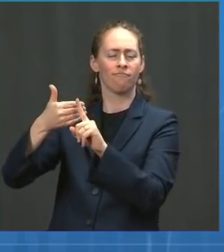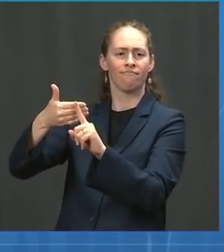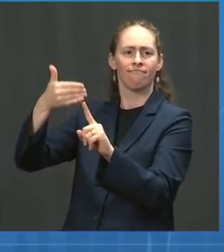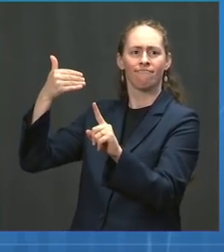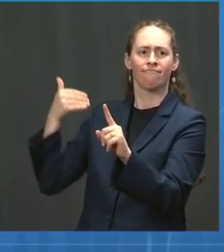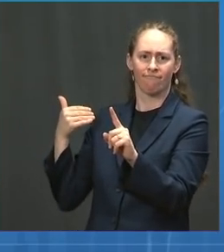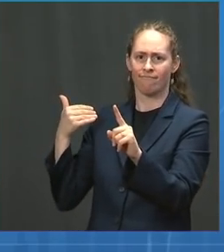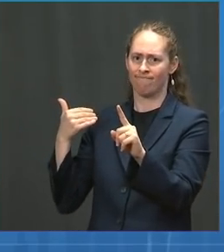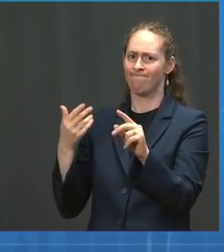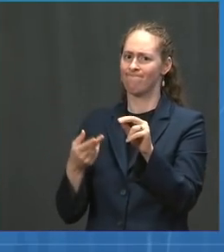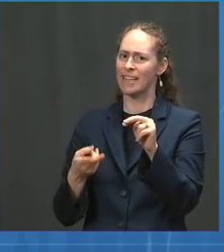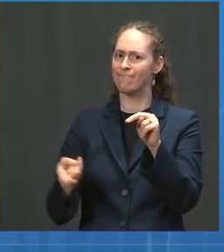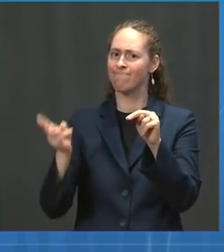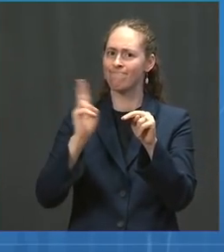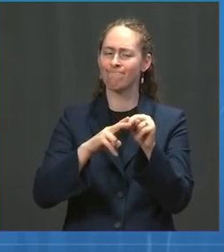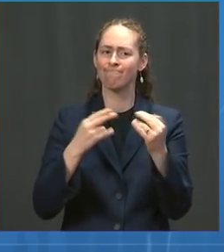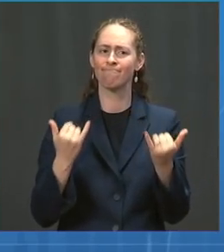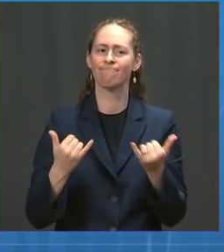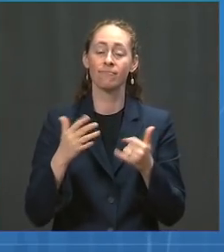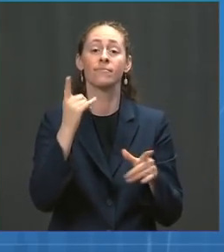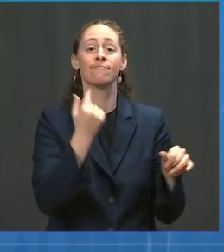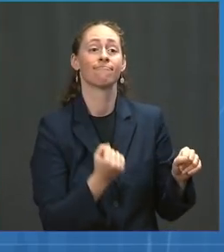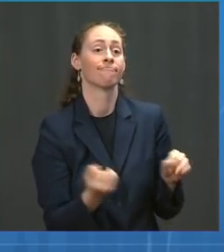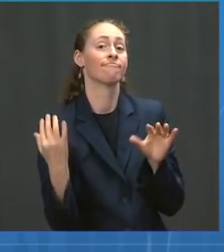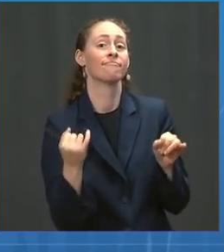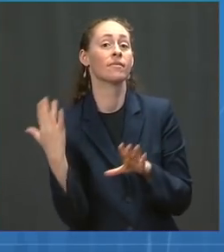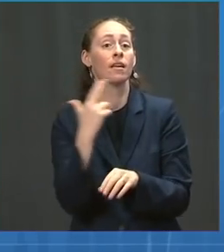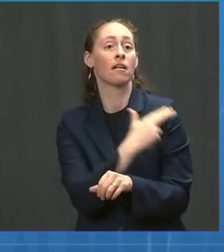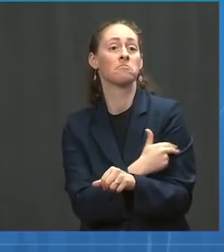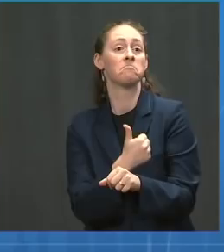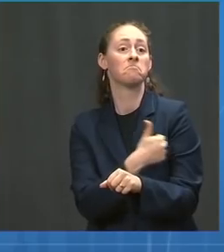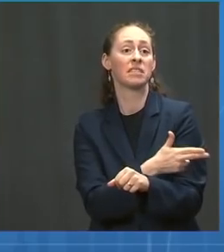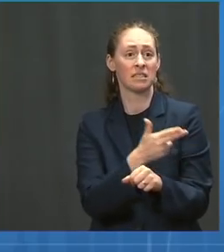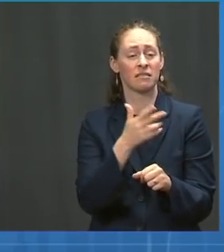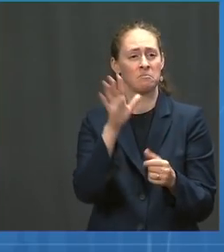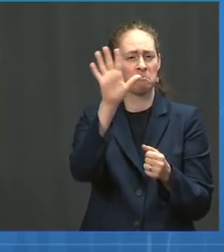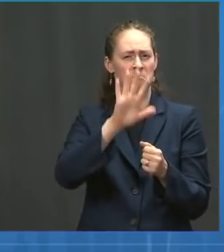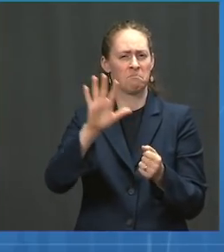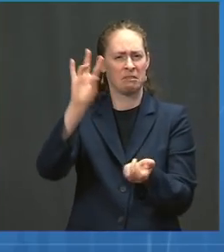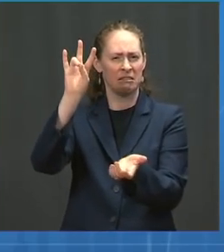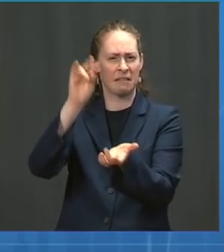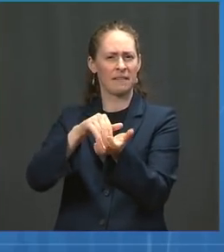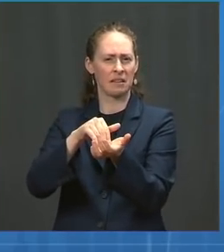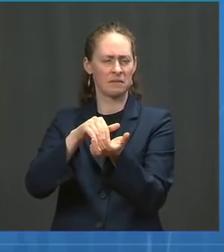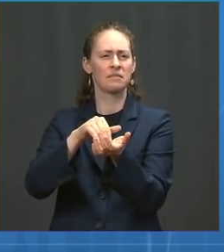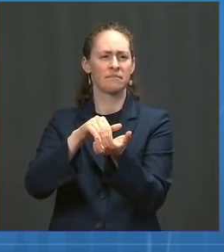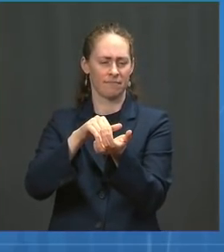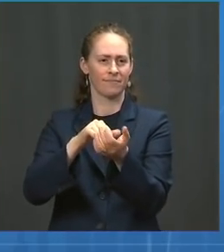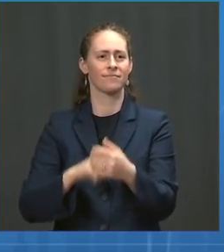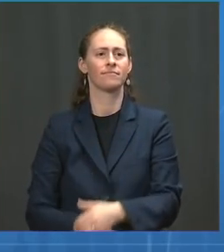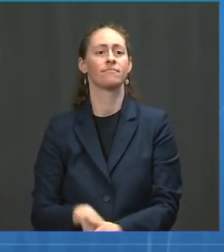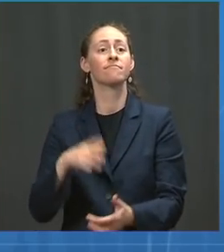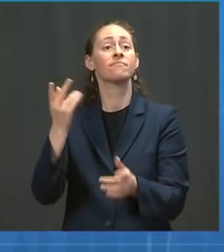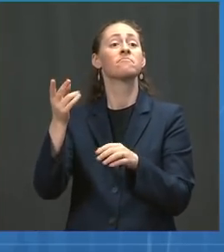is about 7,348 per day, an increase of about 41 percent from the prior seven-day period.